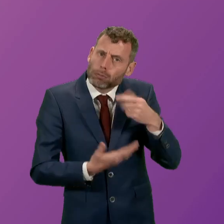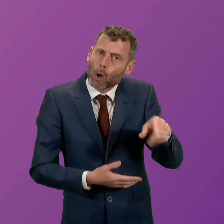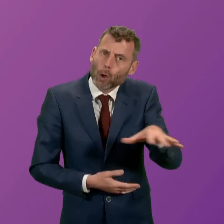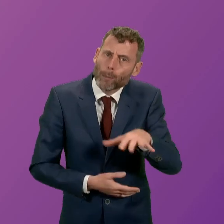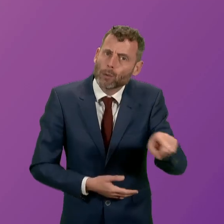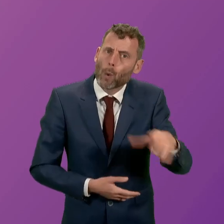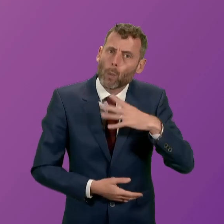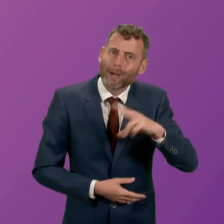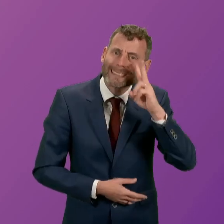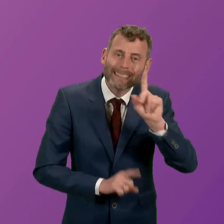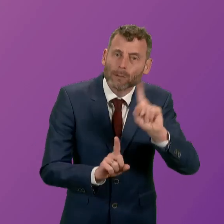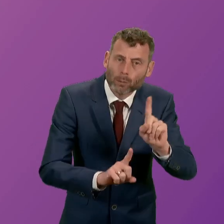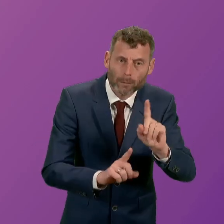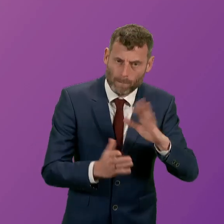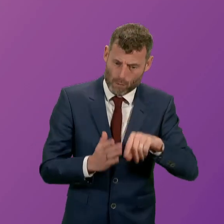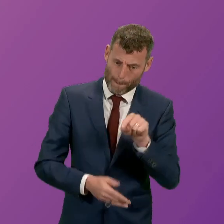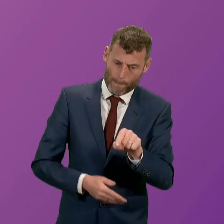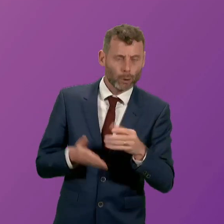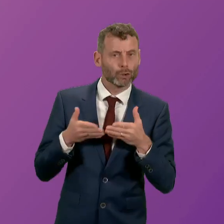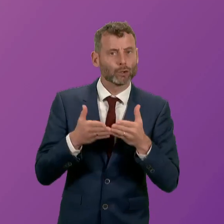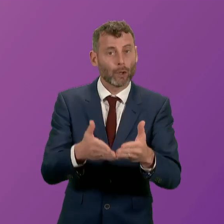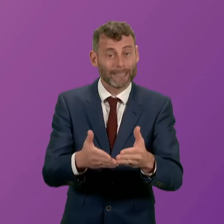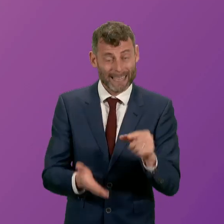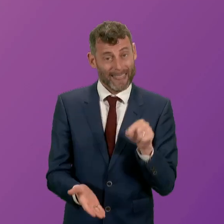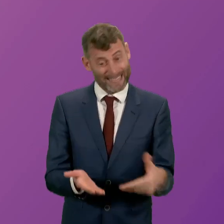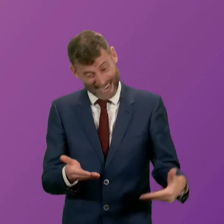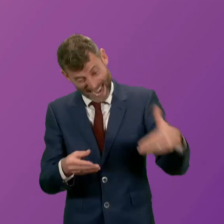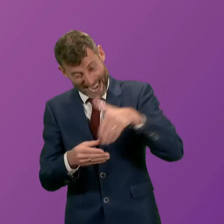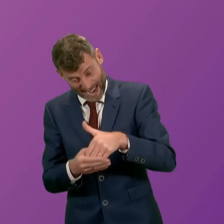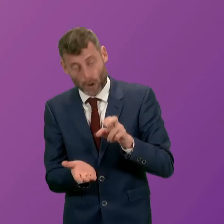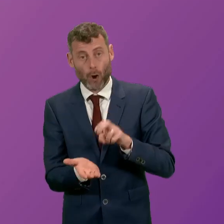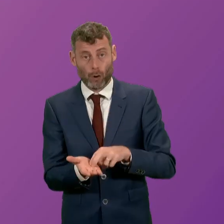heart of the delivery of ferry services. That will be a contractual obligation of CalMac.